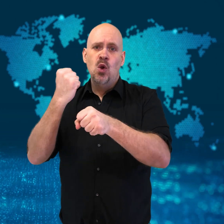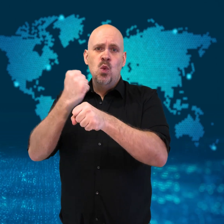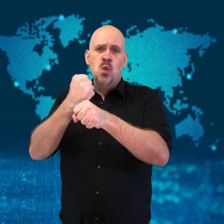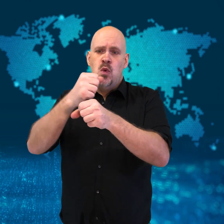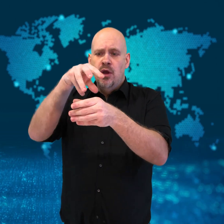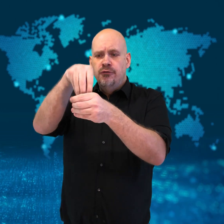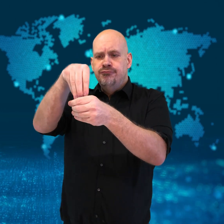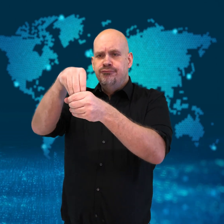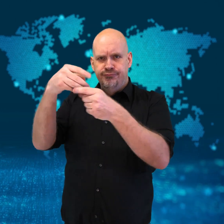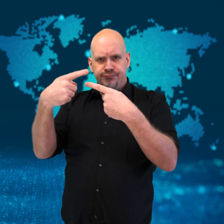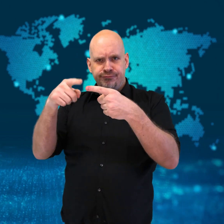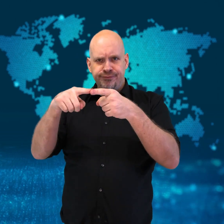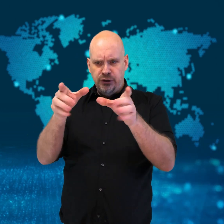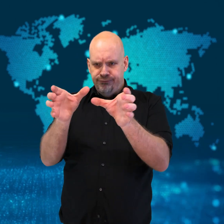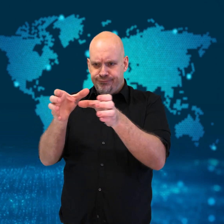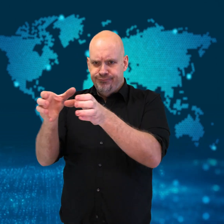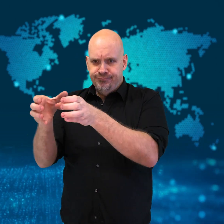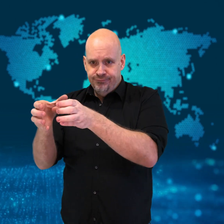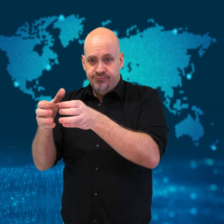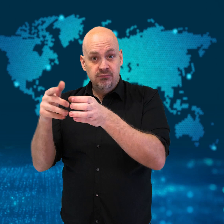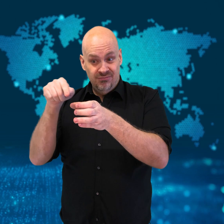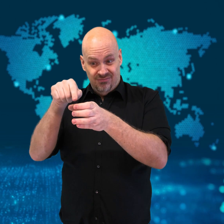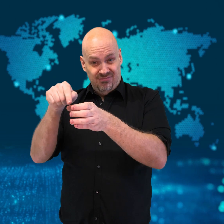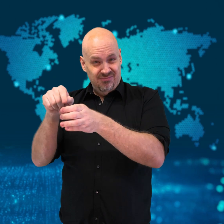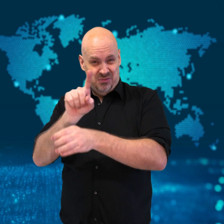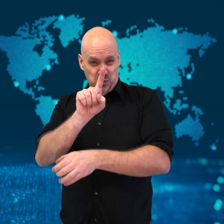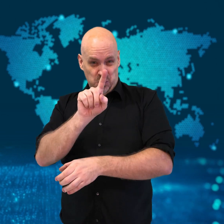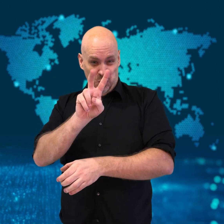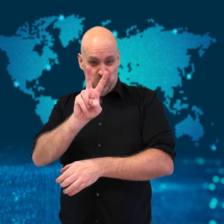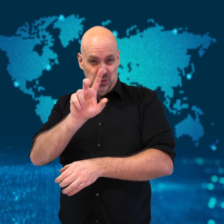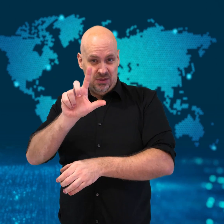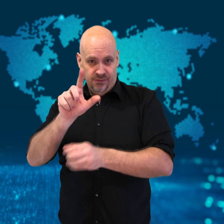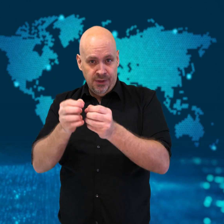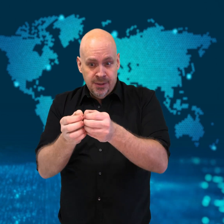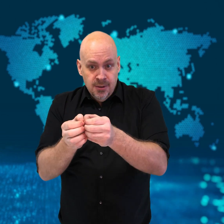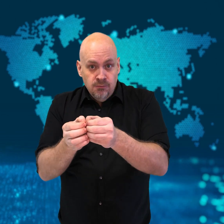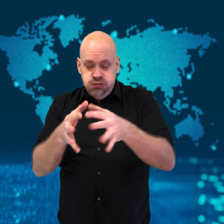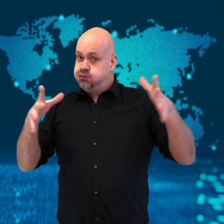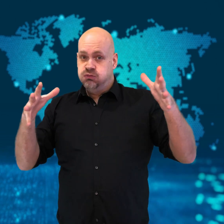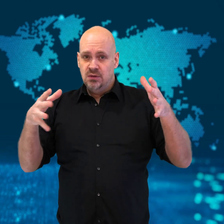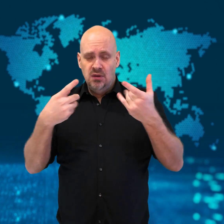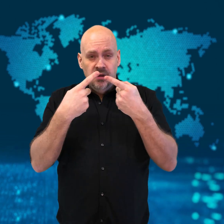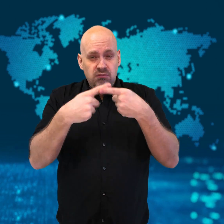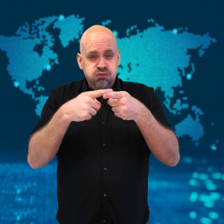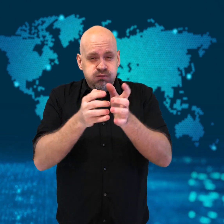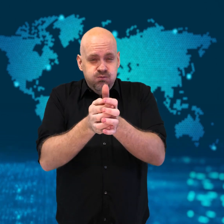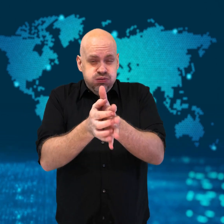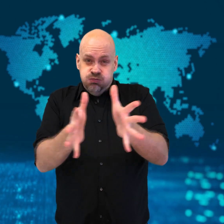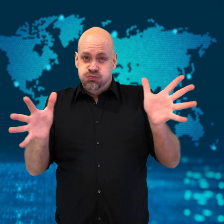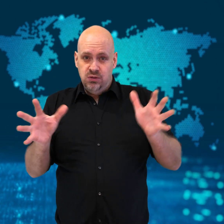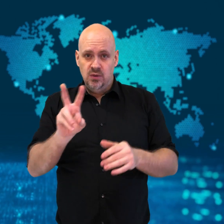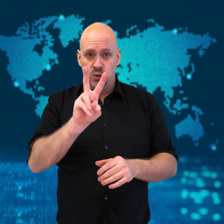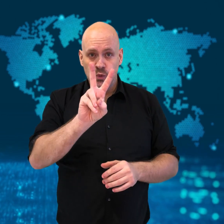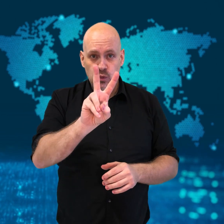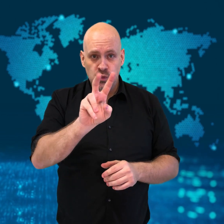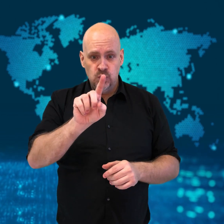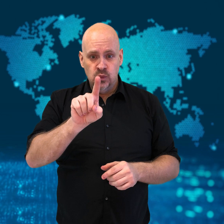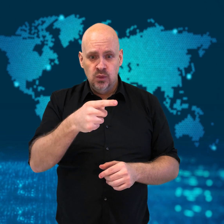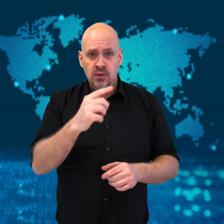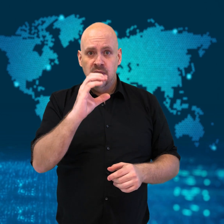The recent announcement changes that to over 2,000 jobs.